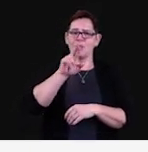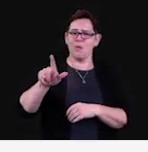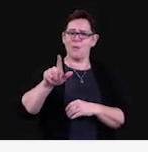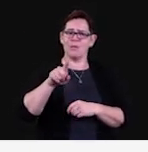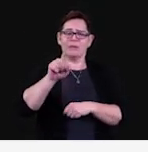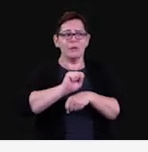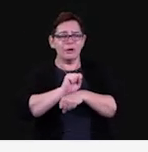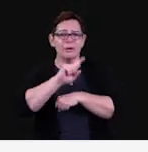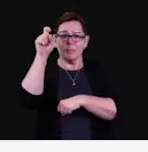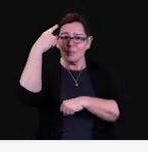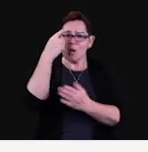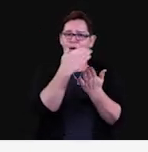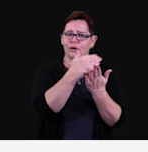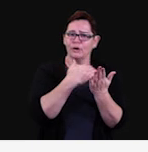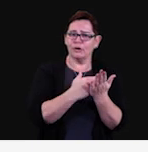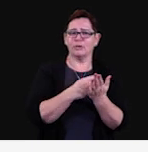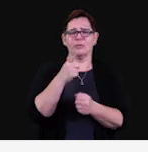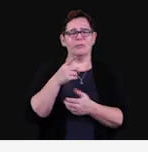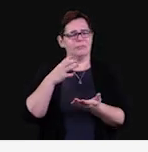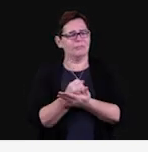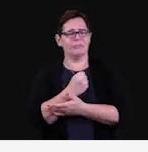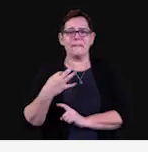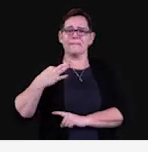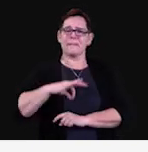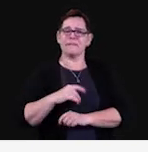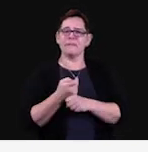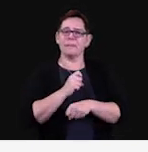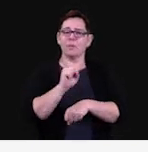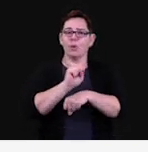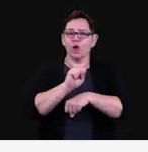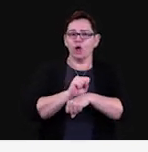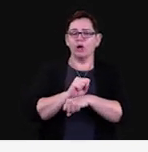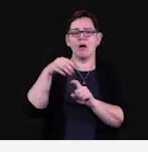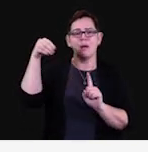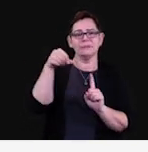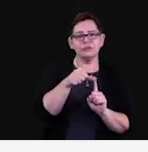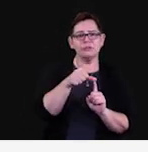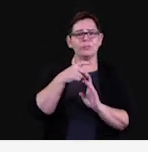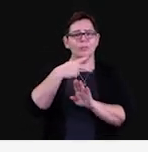workers compensation program if you are injured on the job, and from employment